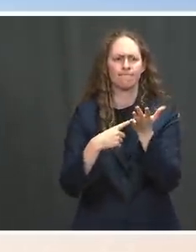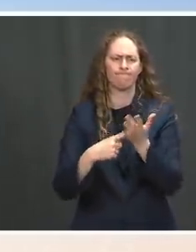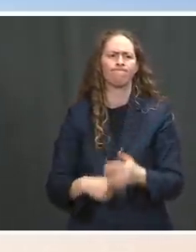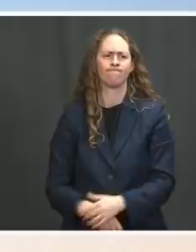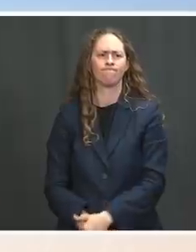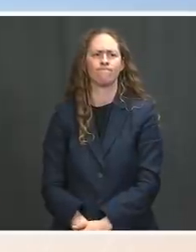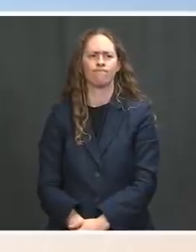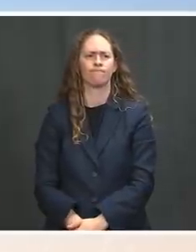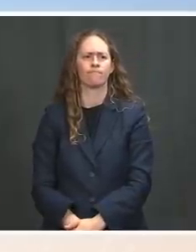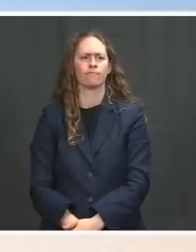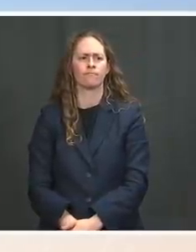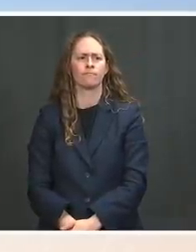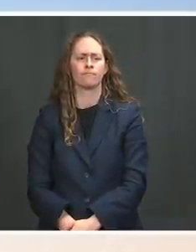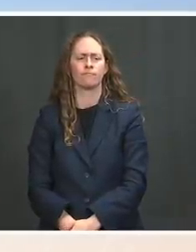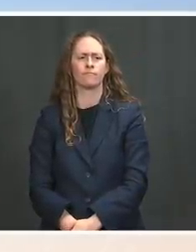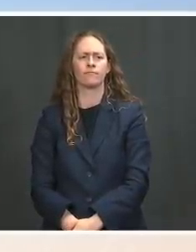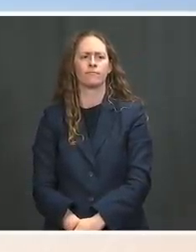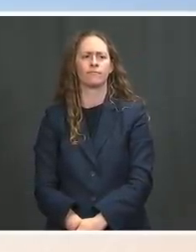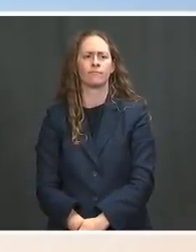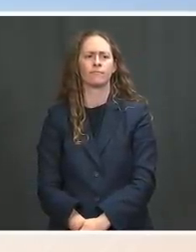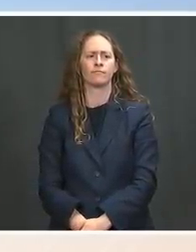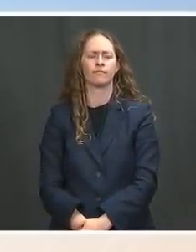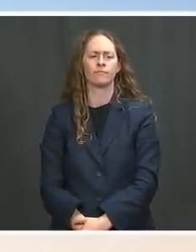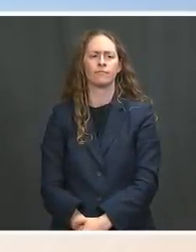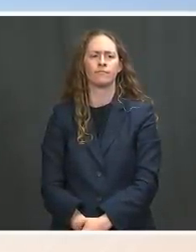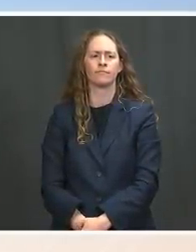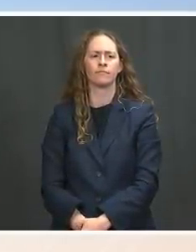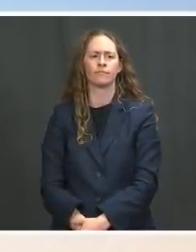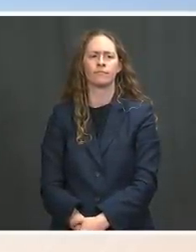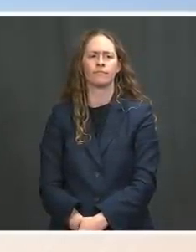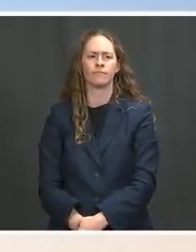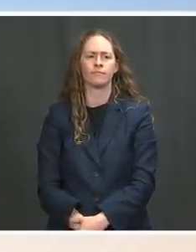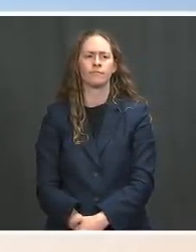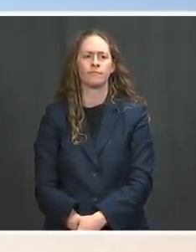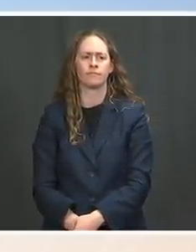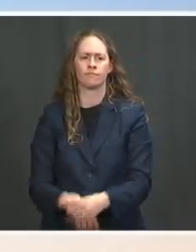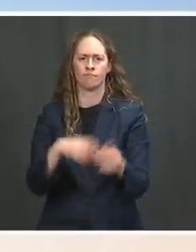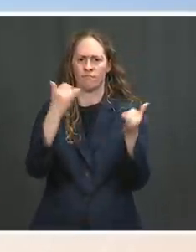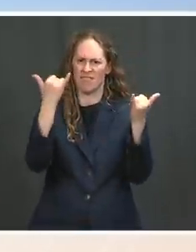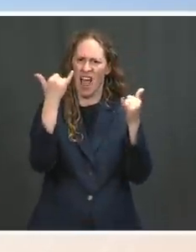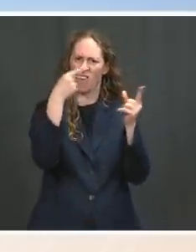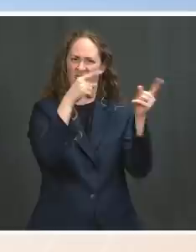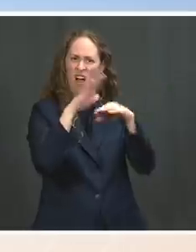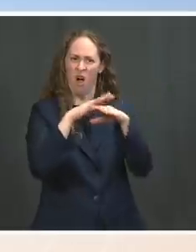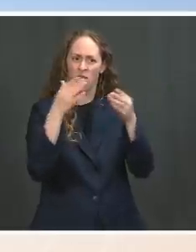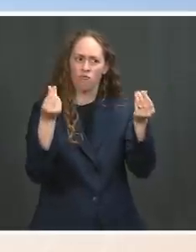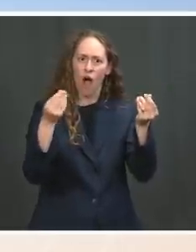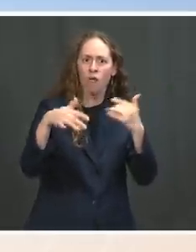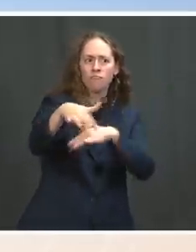the State Department, officials on the ground. So our engagement is -- a lot of it is happening